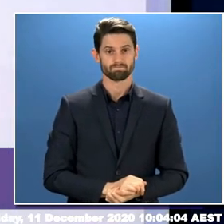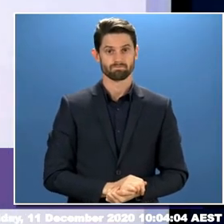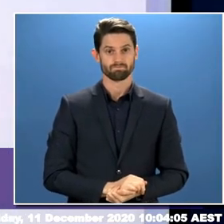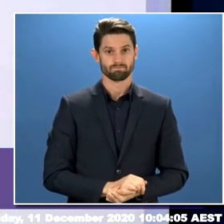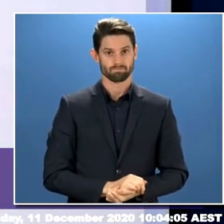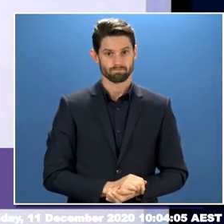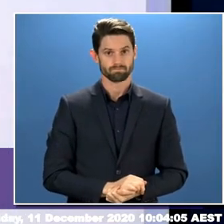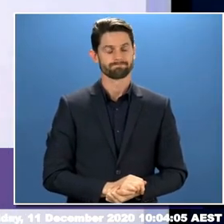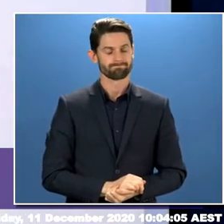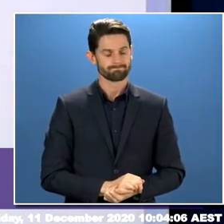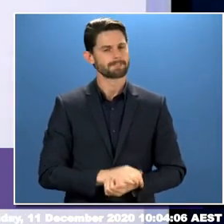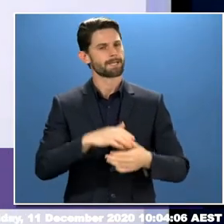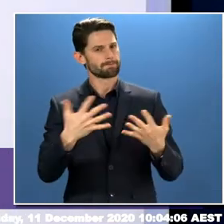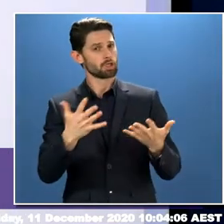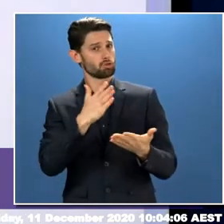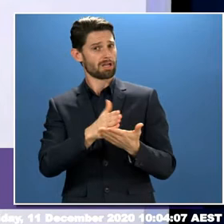I think the best way to frame the importance of Article